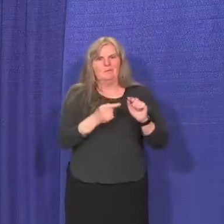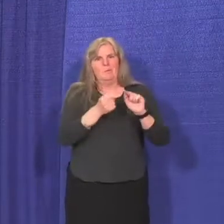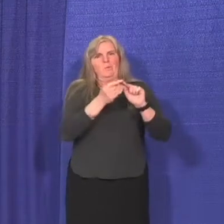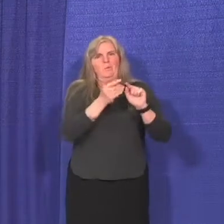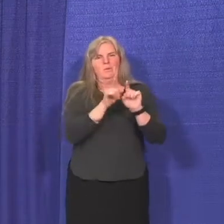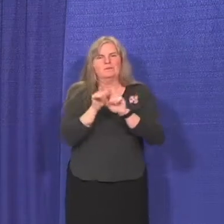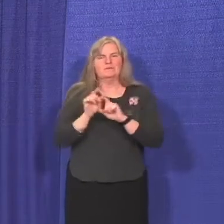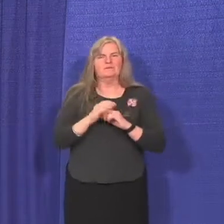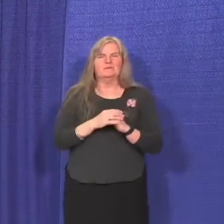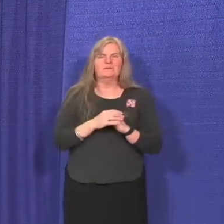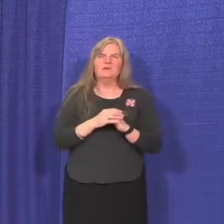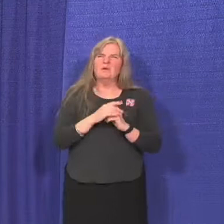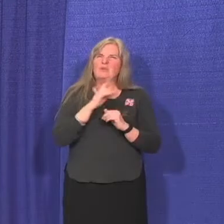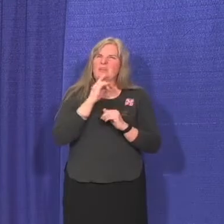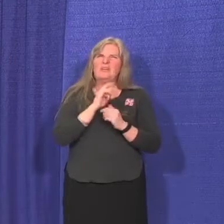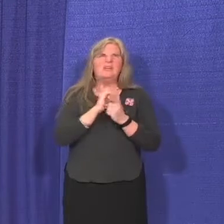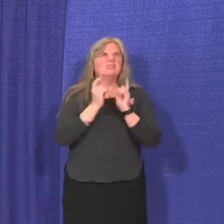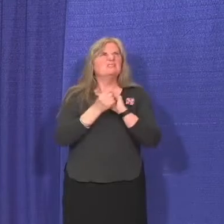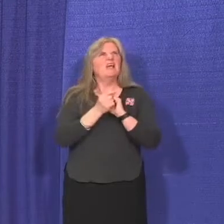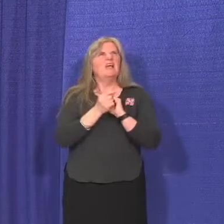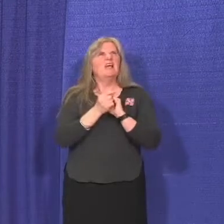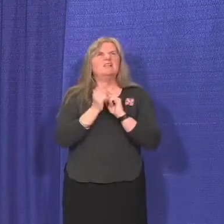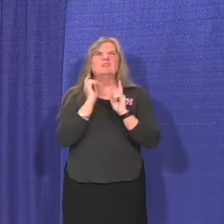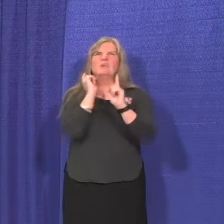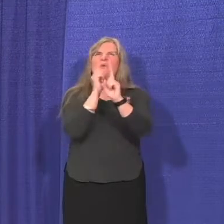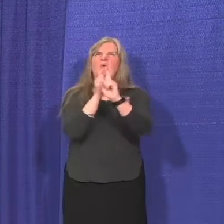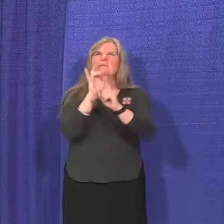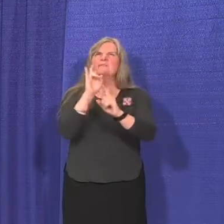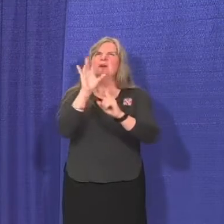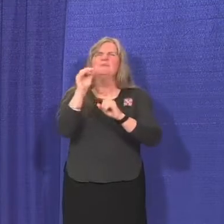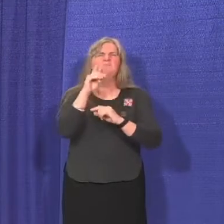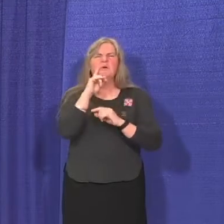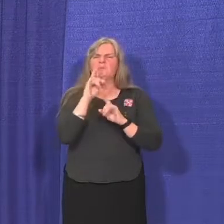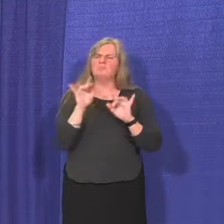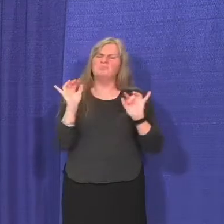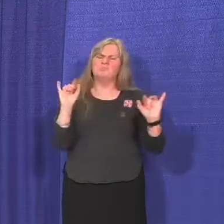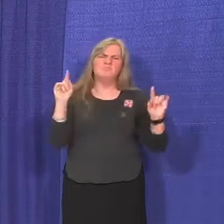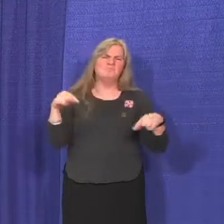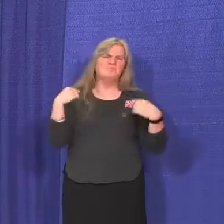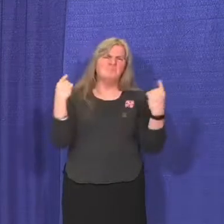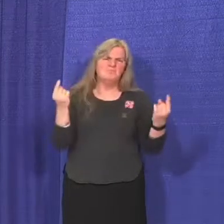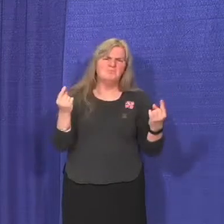portion of the population over the 75 percent the good news is